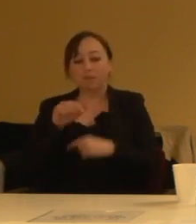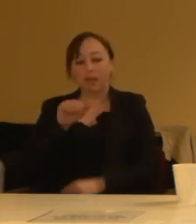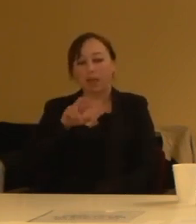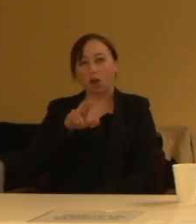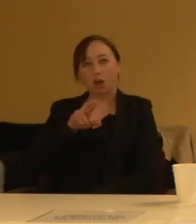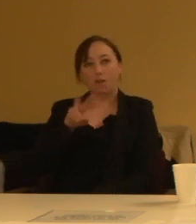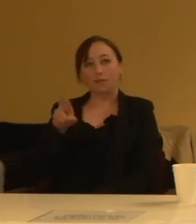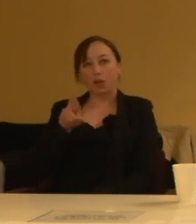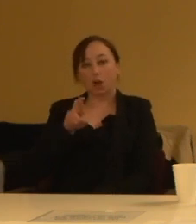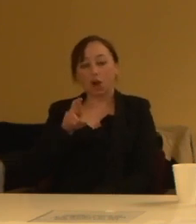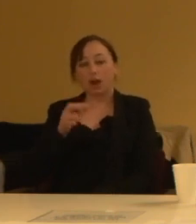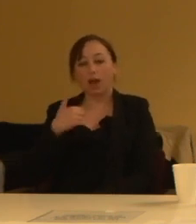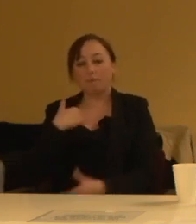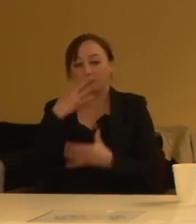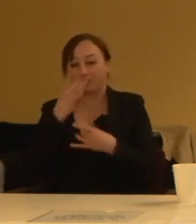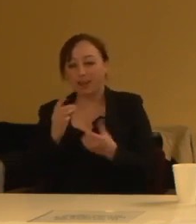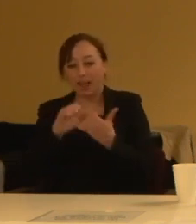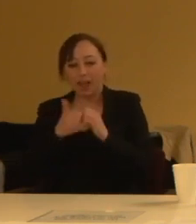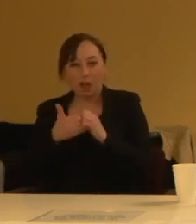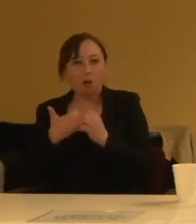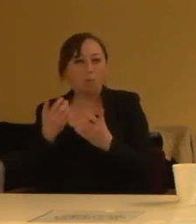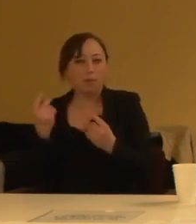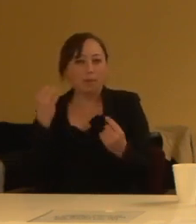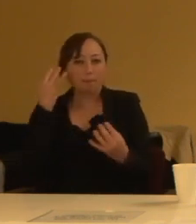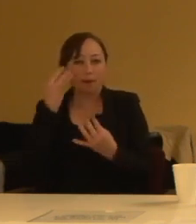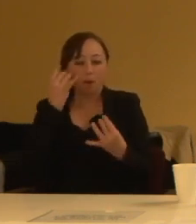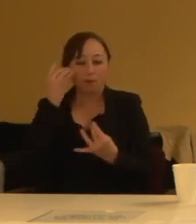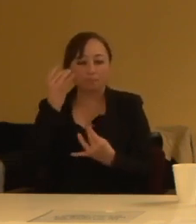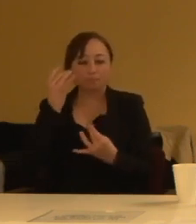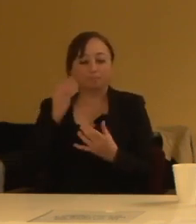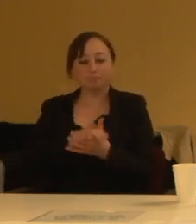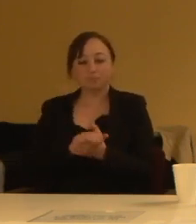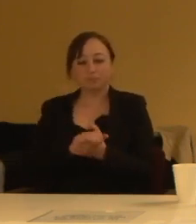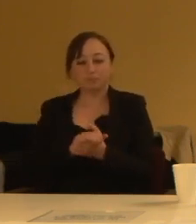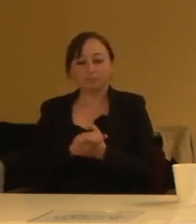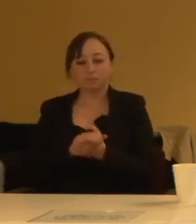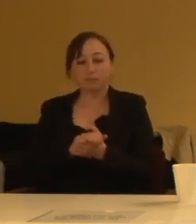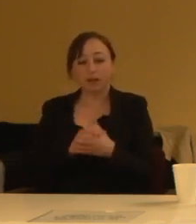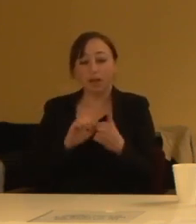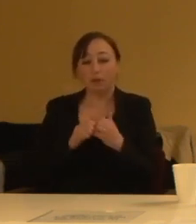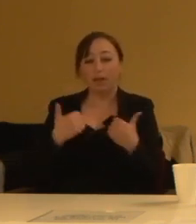I'm really just interested in how we start to think about, you know, expanding like, you know how there's like that saying that